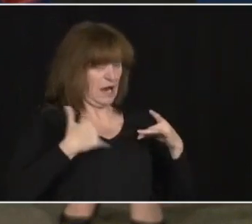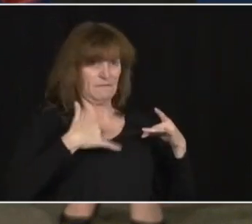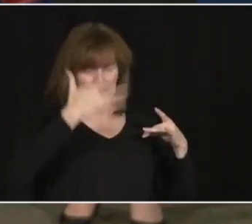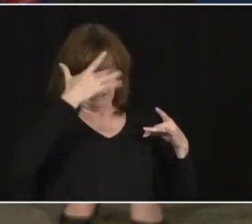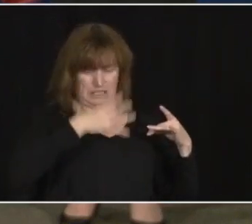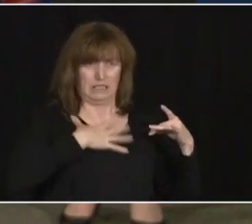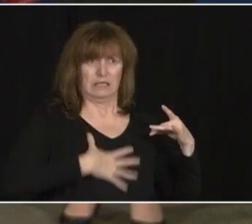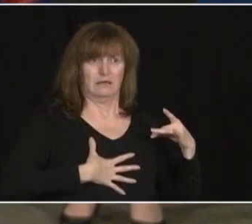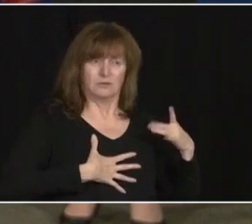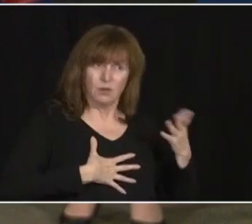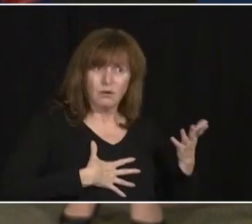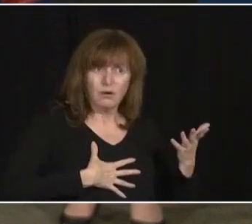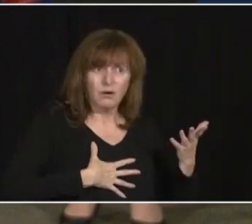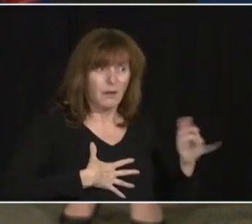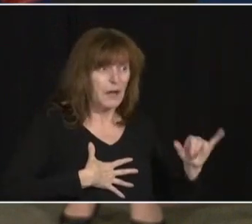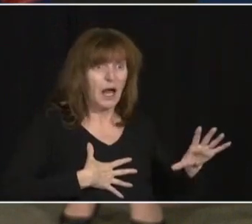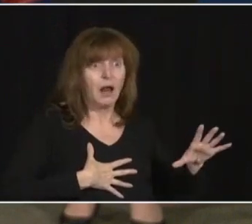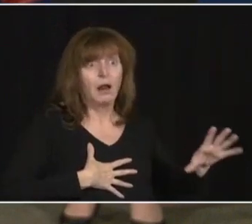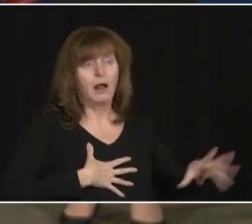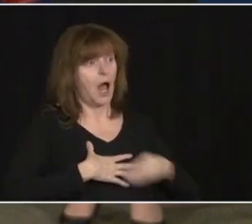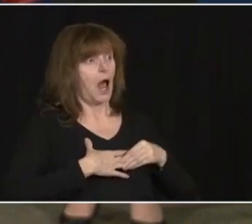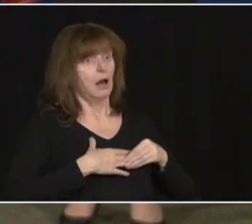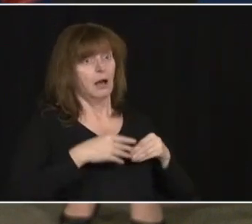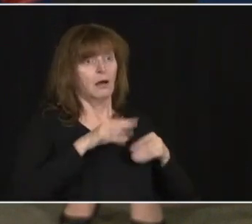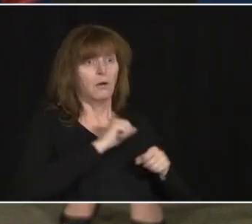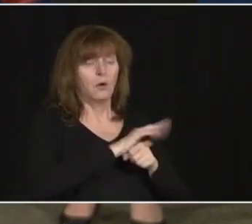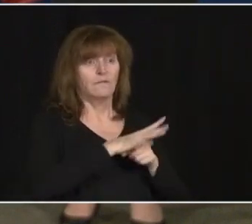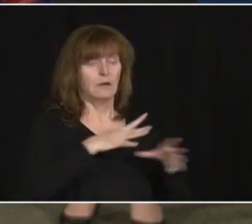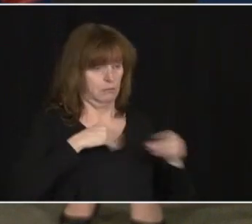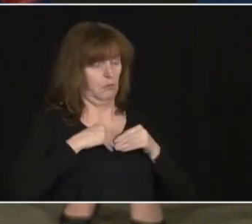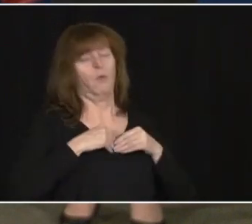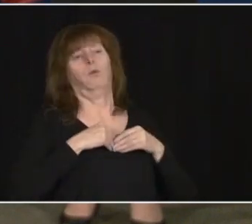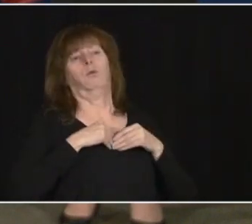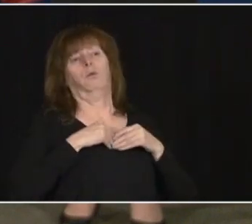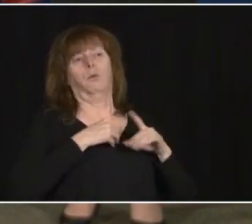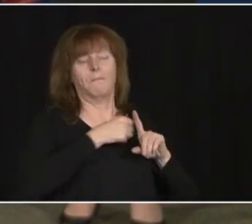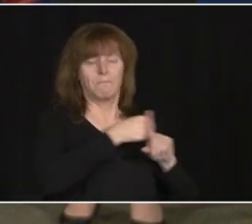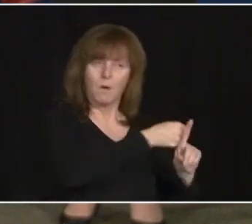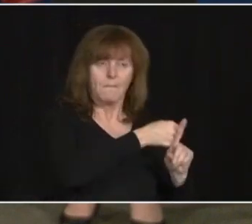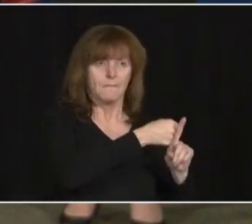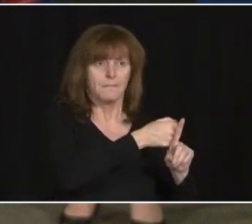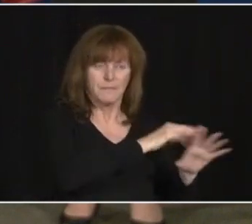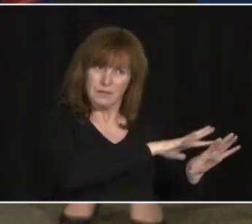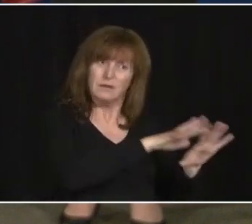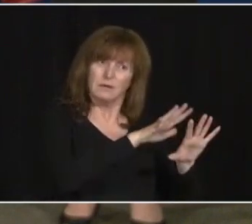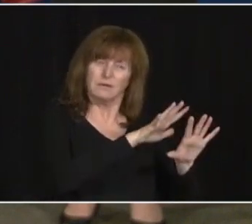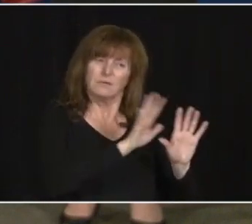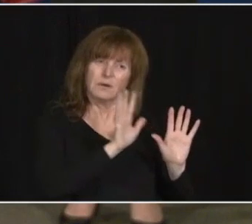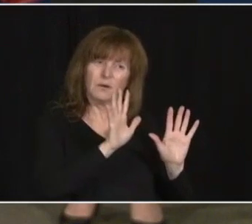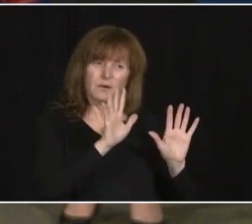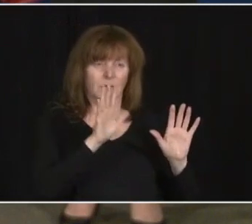critical for everyone who is interested in the spread of this to understand. Globally that over